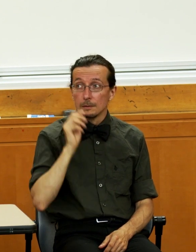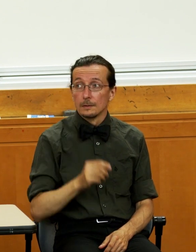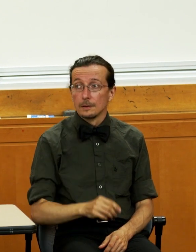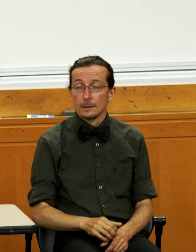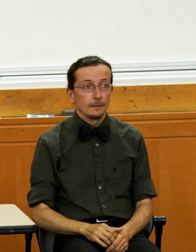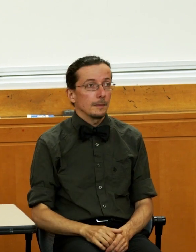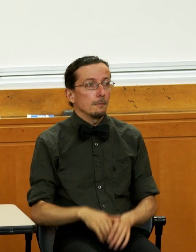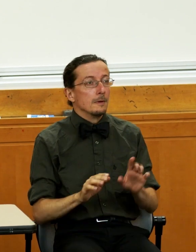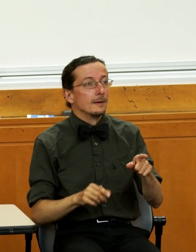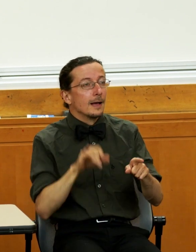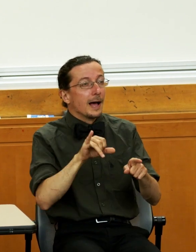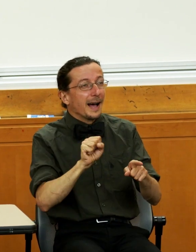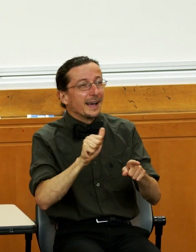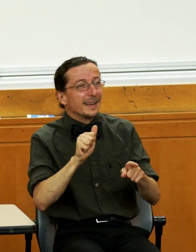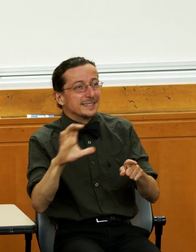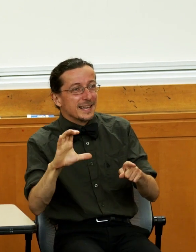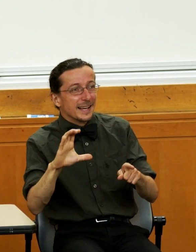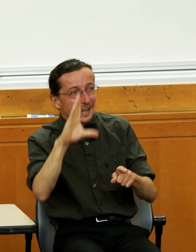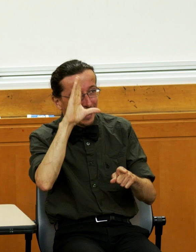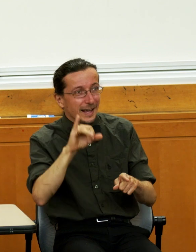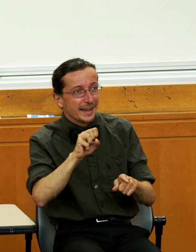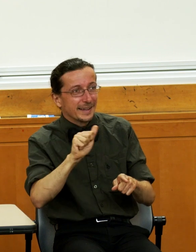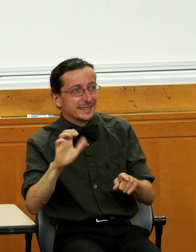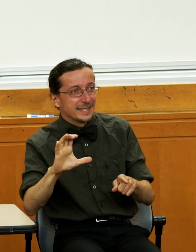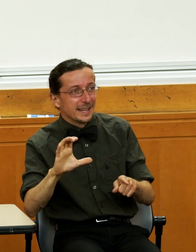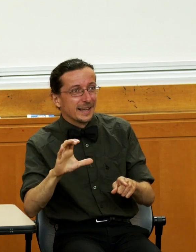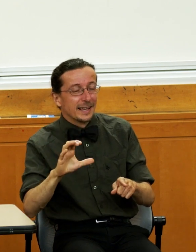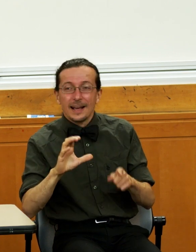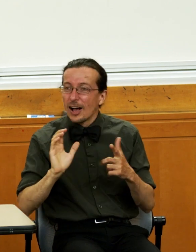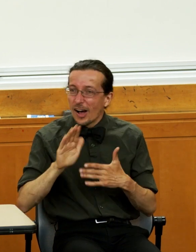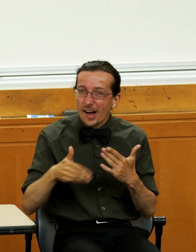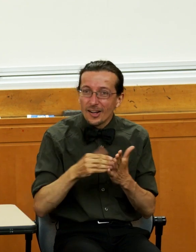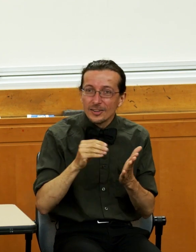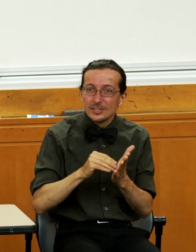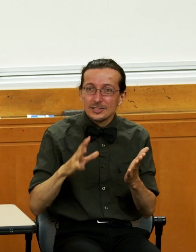Isaac! Hi, Isaac. All my students from earlier are coming. I love this!